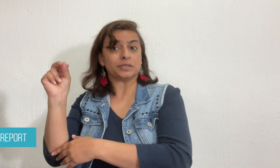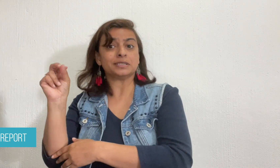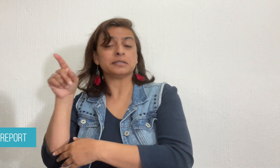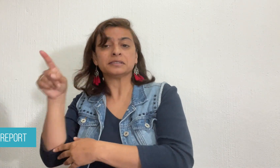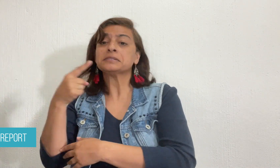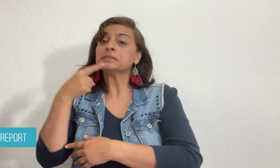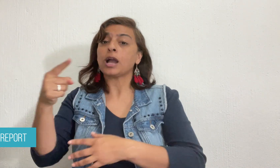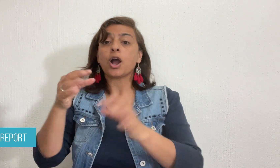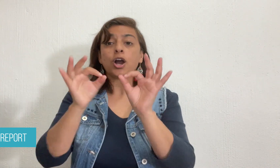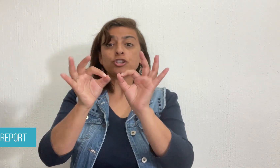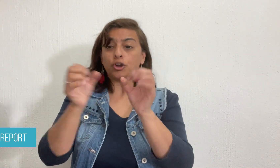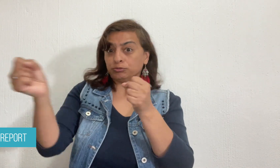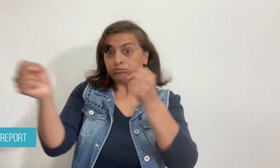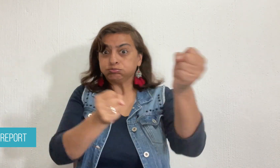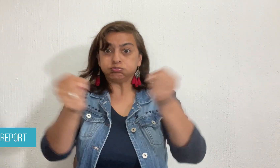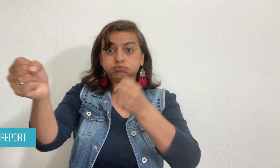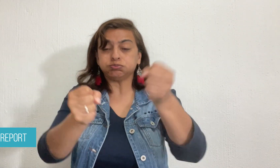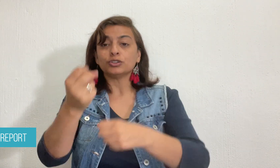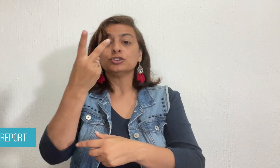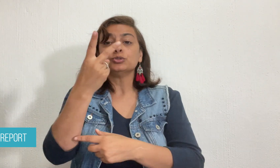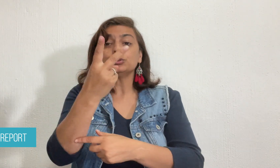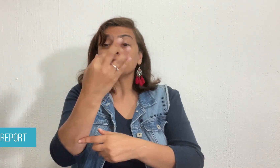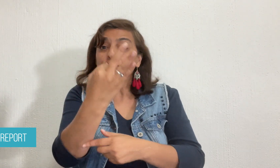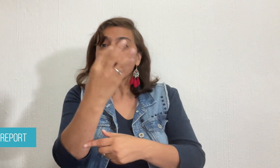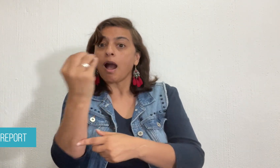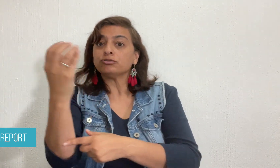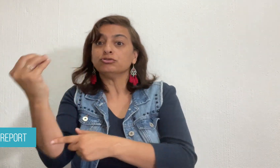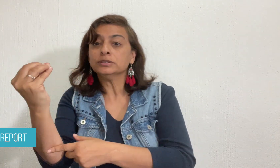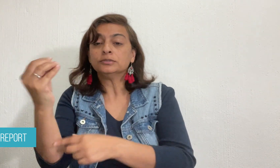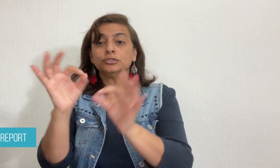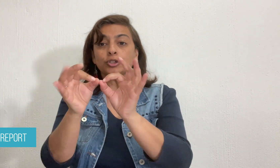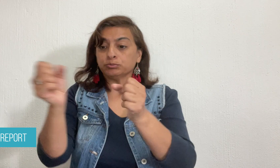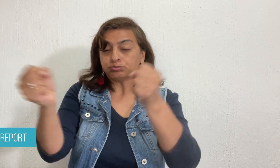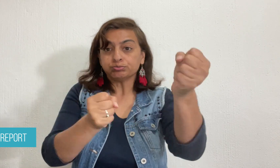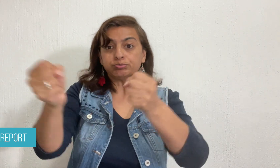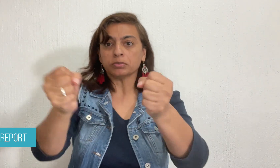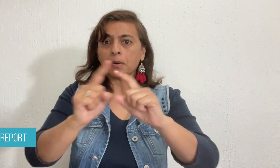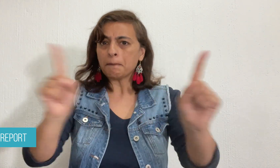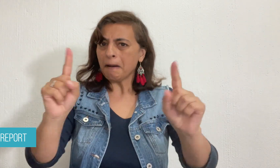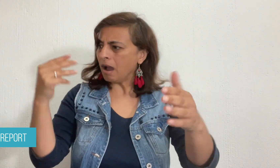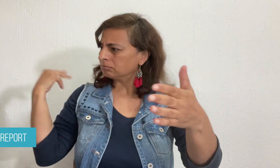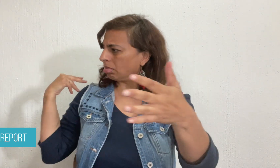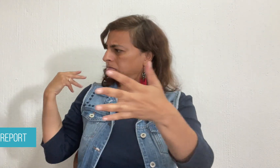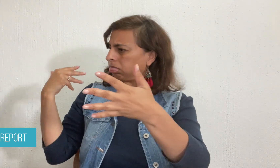so that the lives of Deaf people can improve. Chakwera